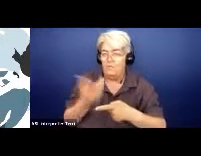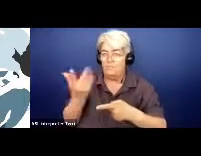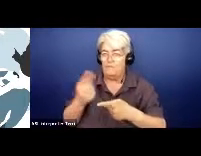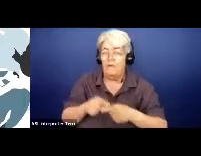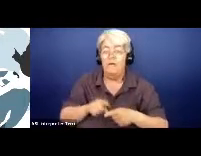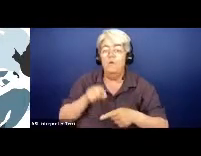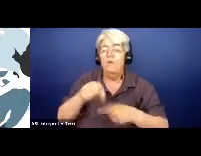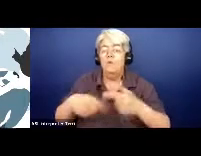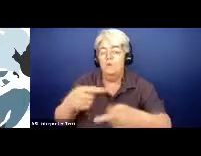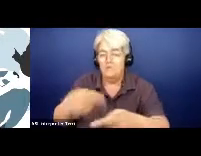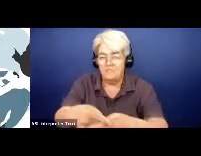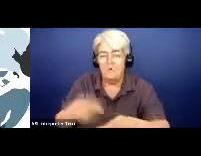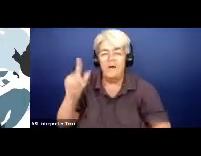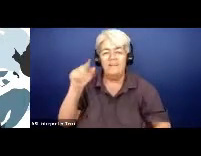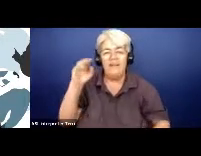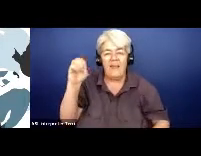Lance and Peter and Jennifer and